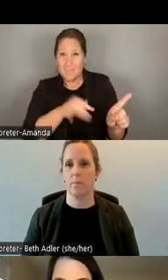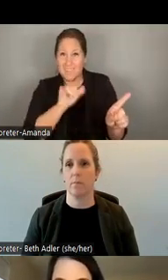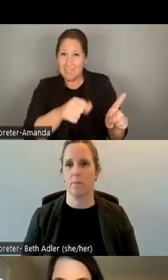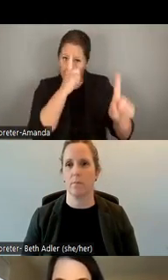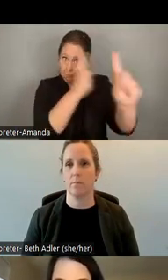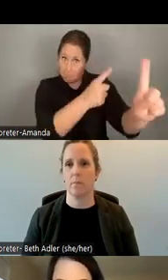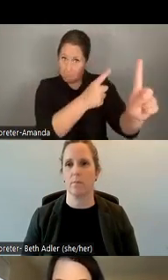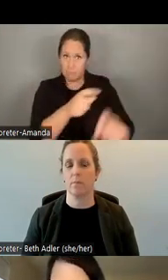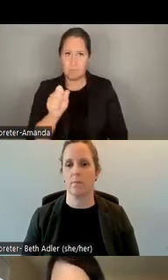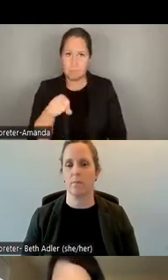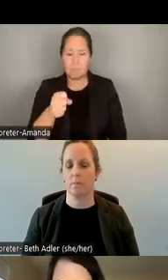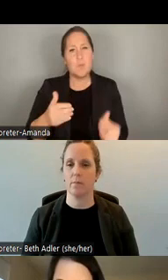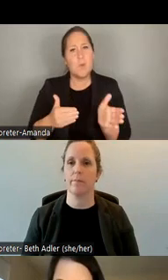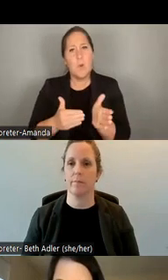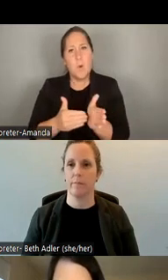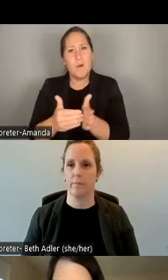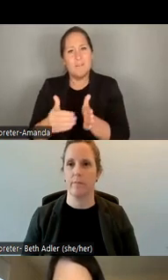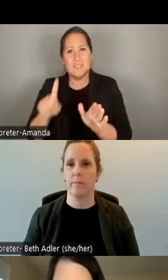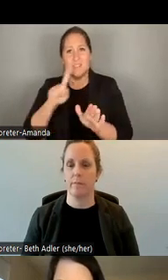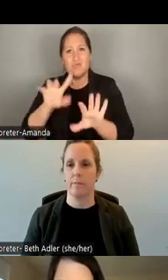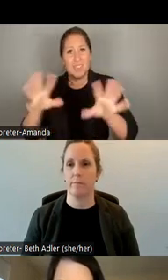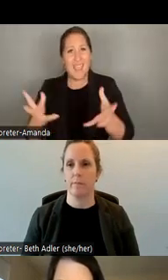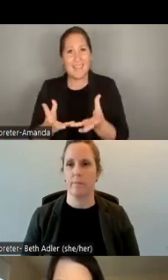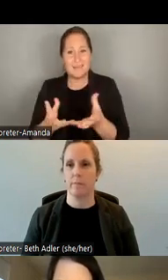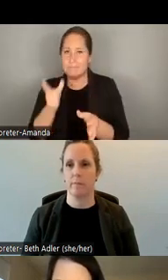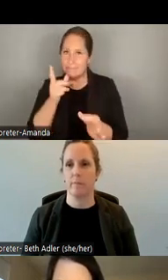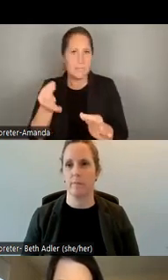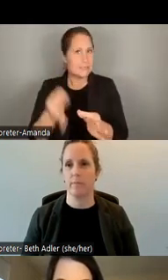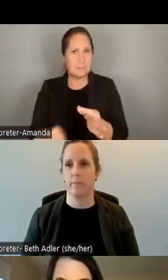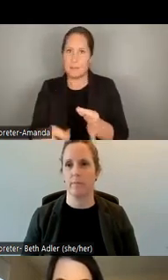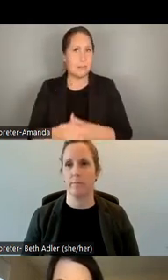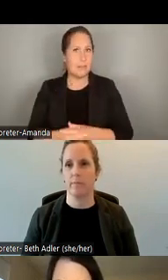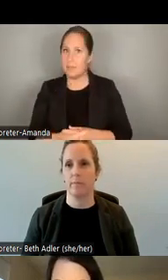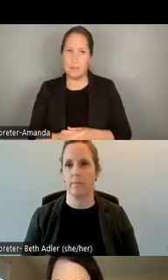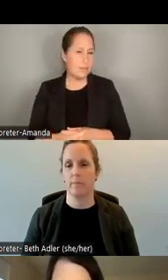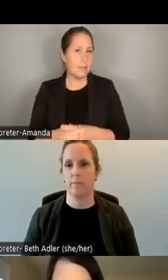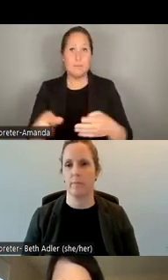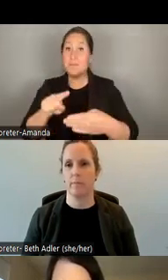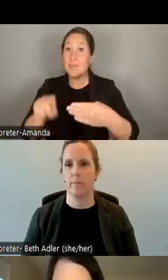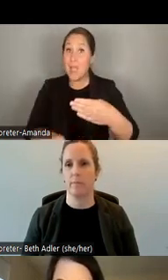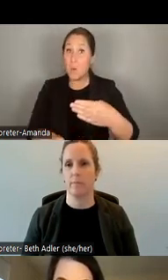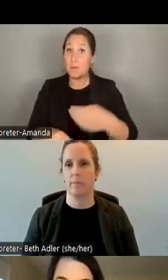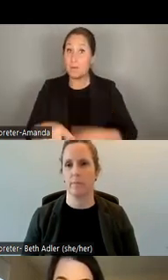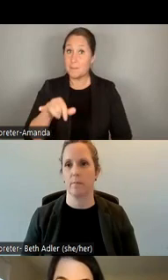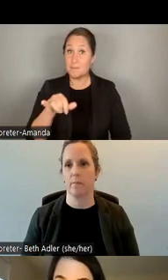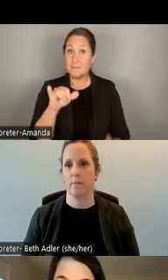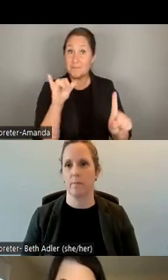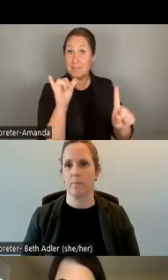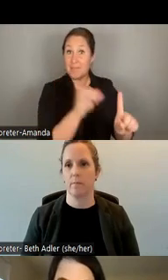um oftentimes the reality is not that simple um and the outcomes are not as uh uh glorious or